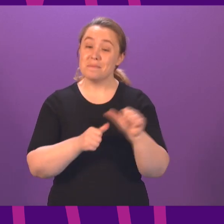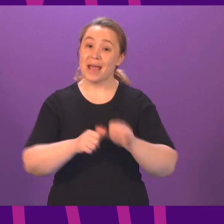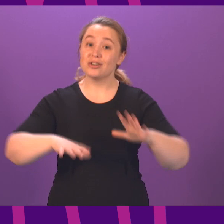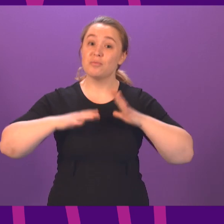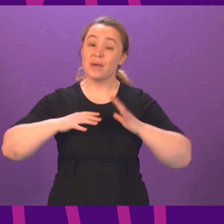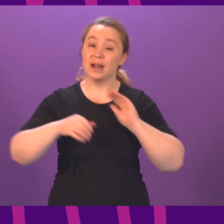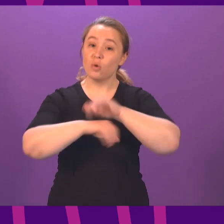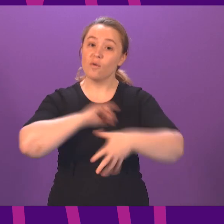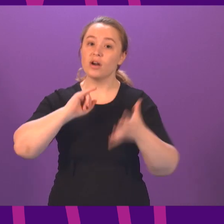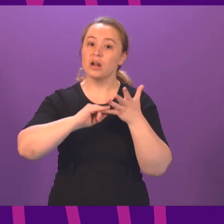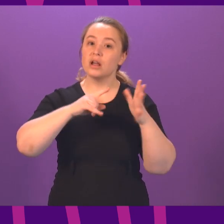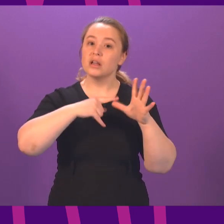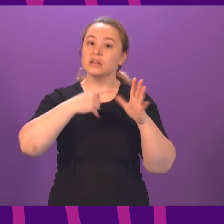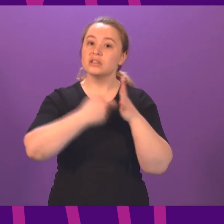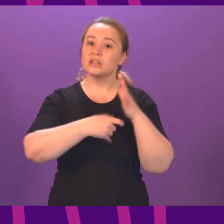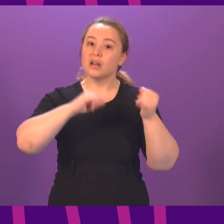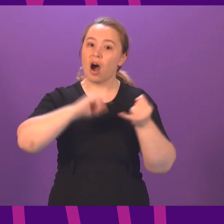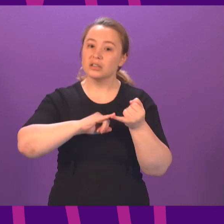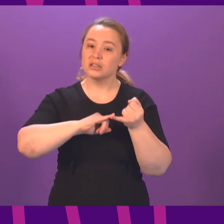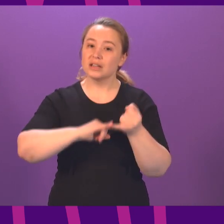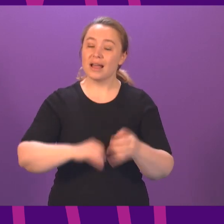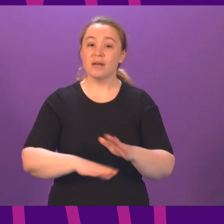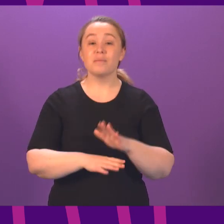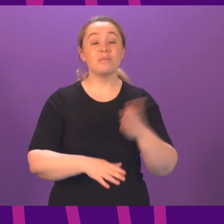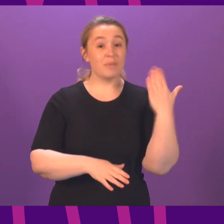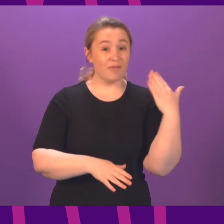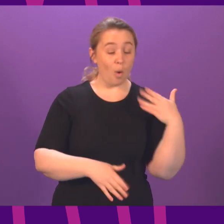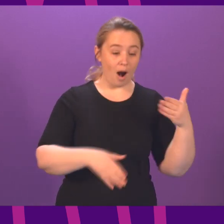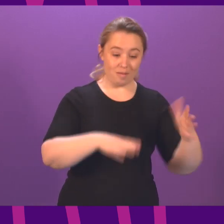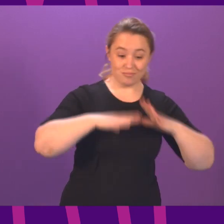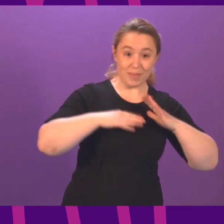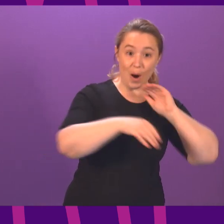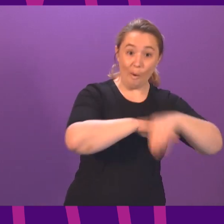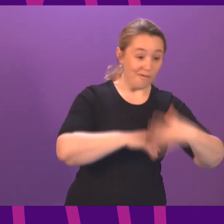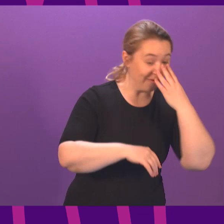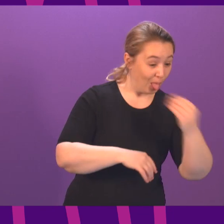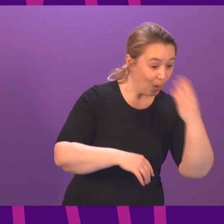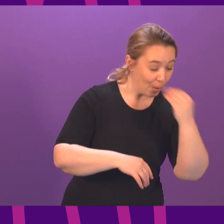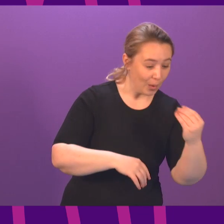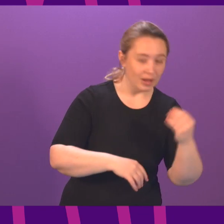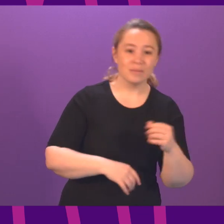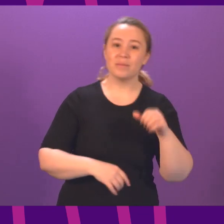virus and should have relied less on flu preparedness. I am able to say that, but let us engage properly